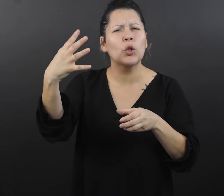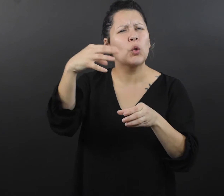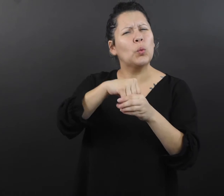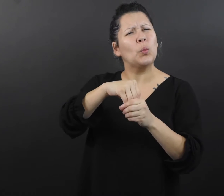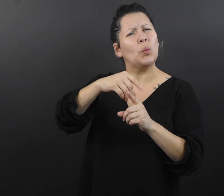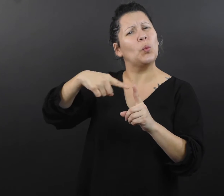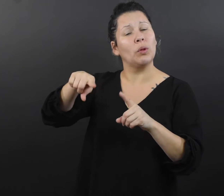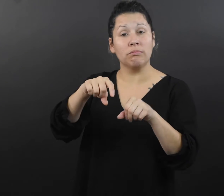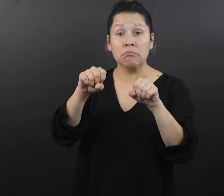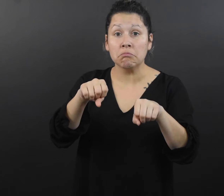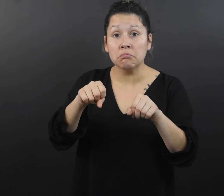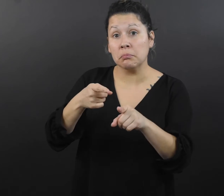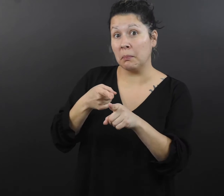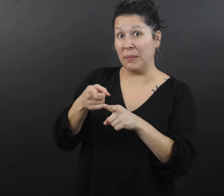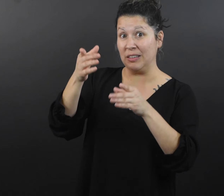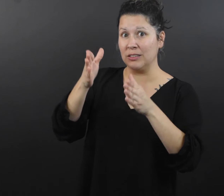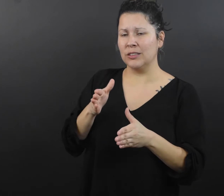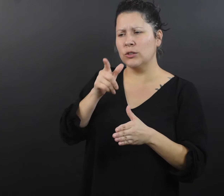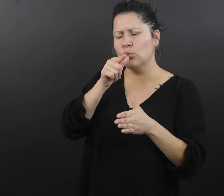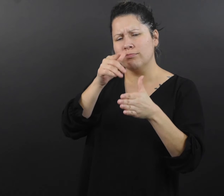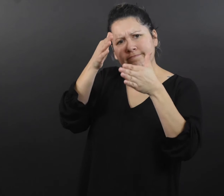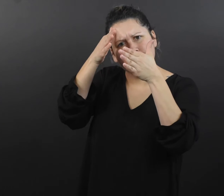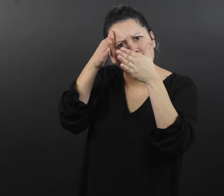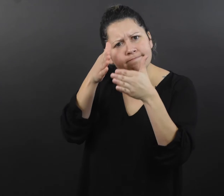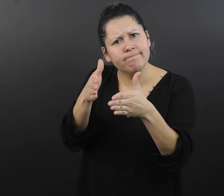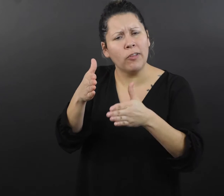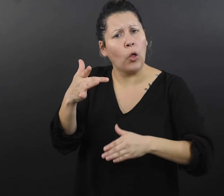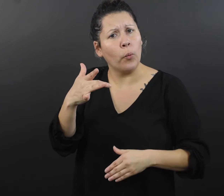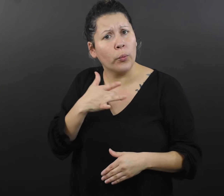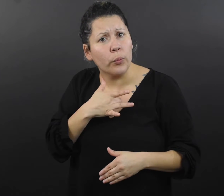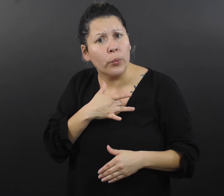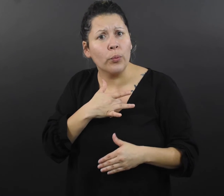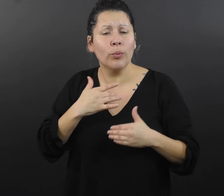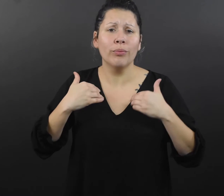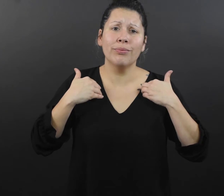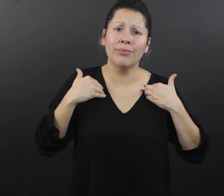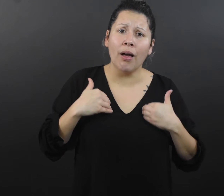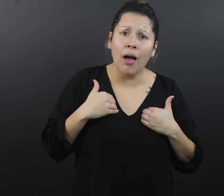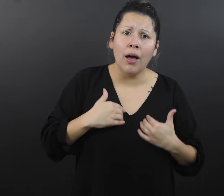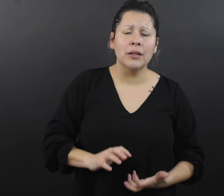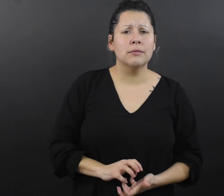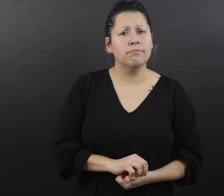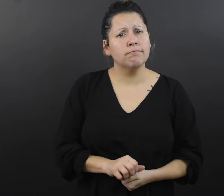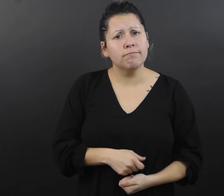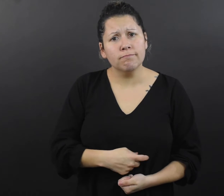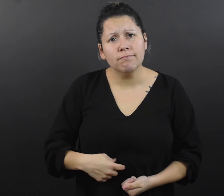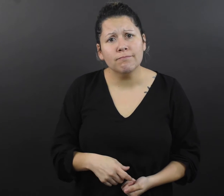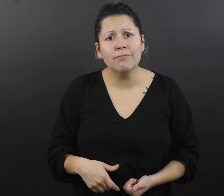Treatment may include specialists that focus on the heart, lungs, digestion,